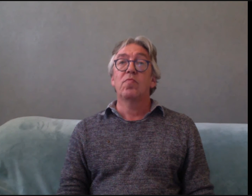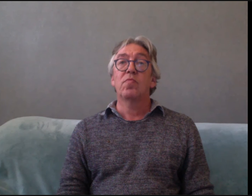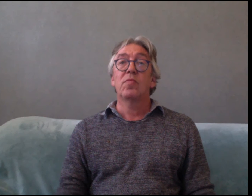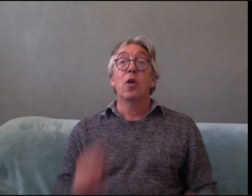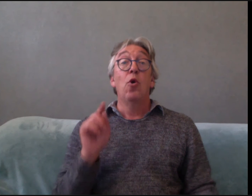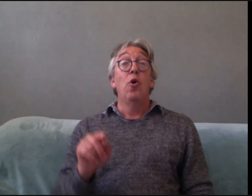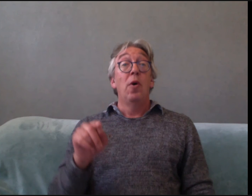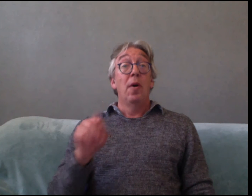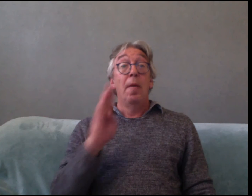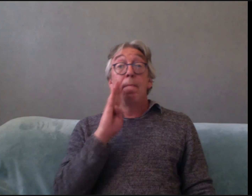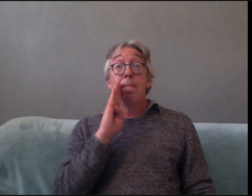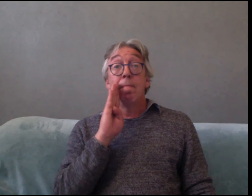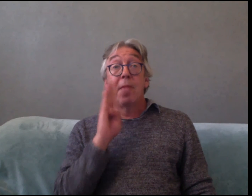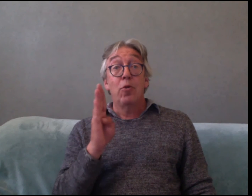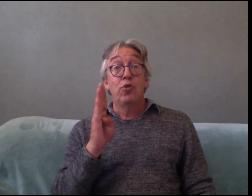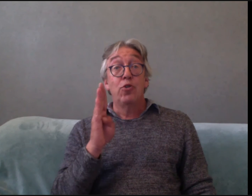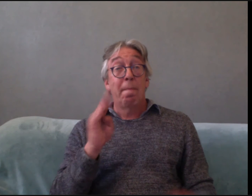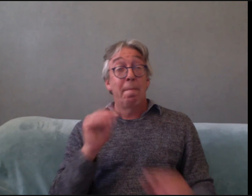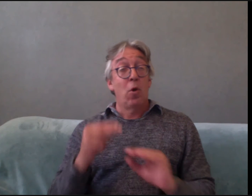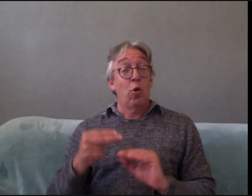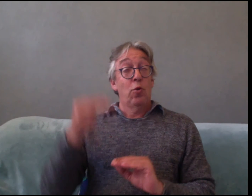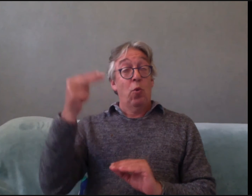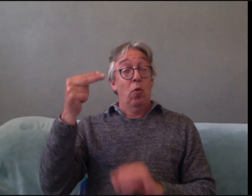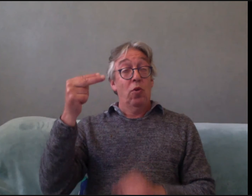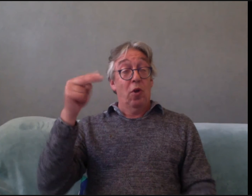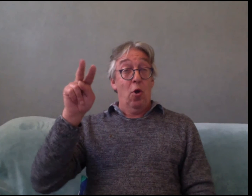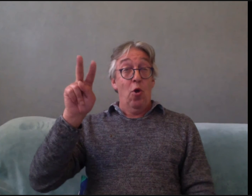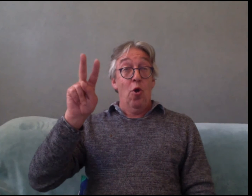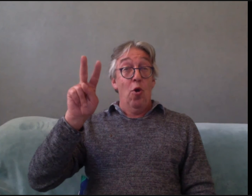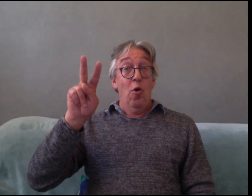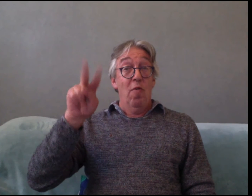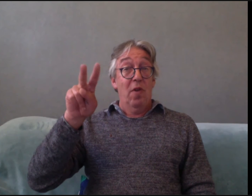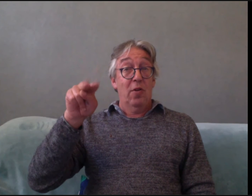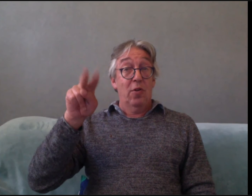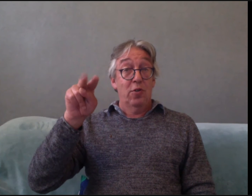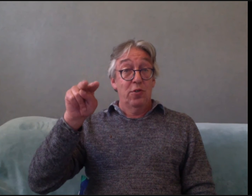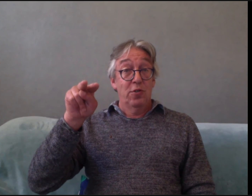to have an operation on wellbeing measures,